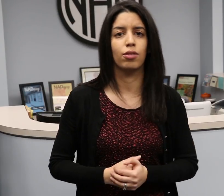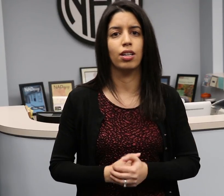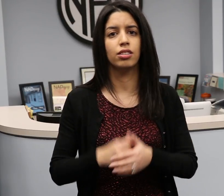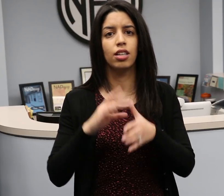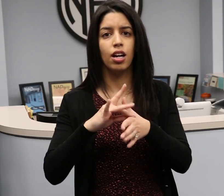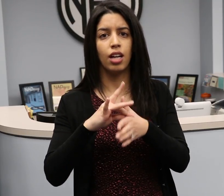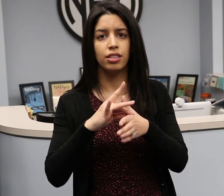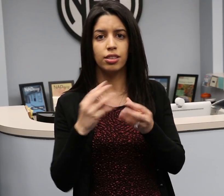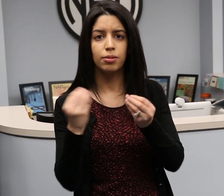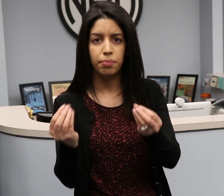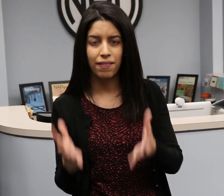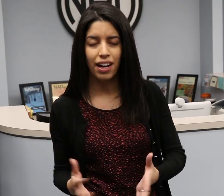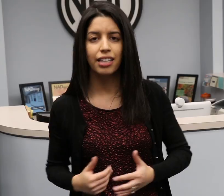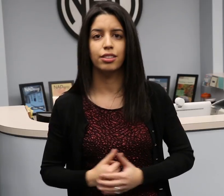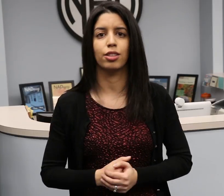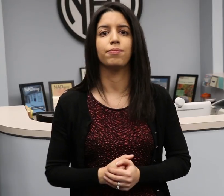and content providers.